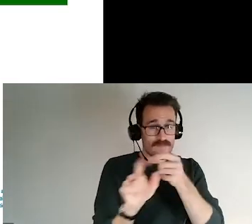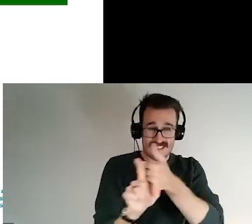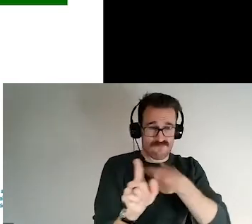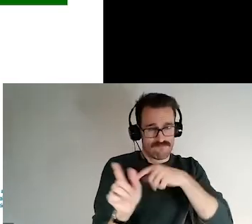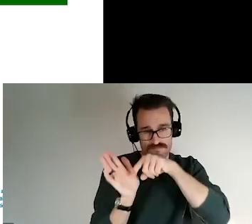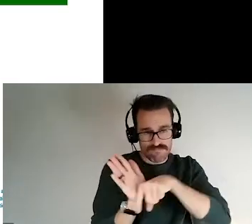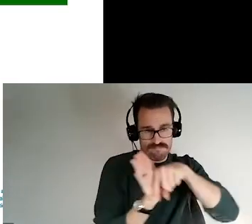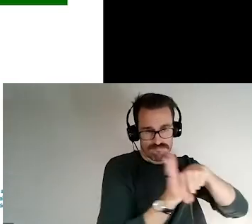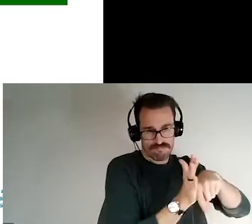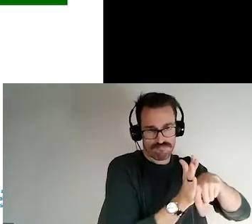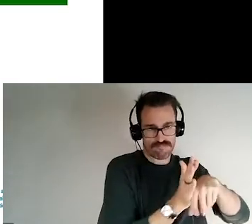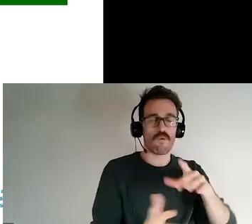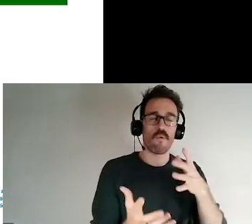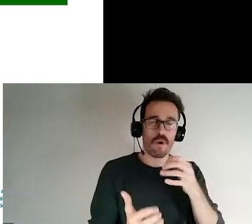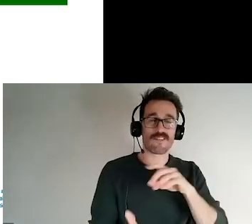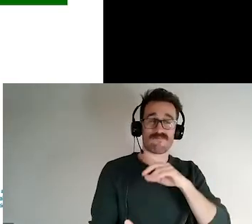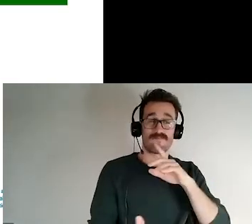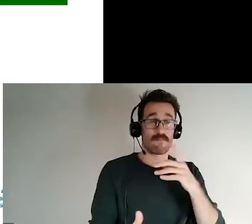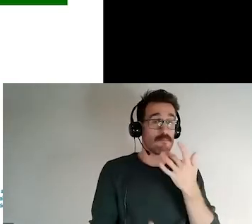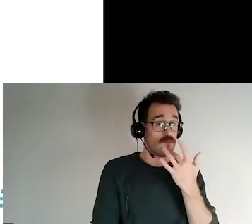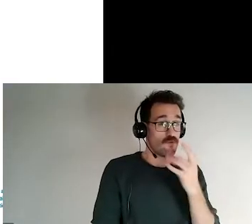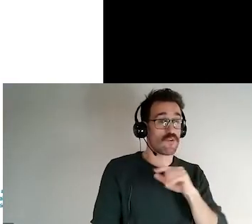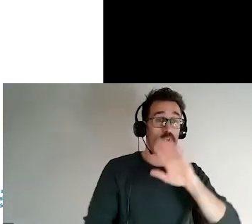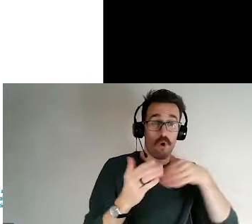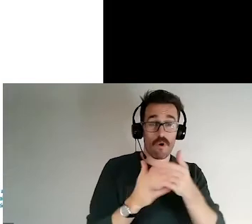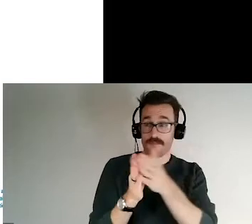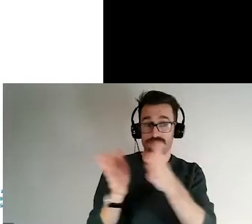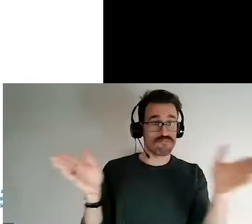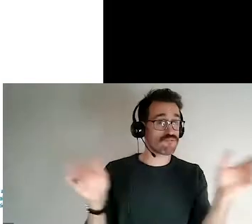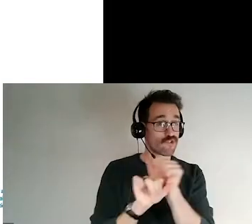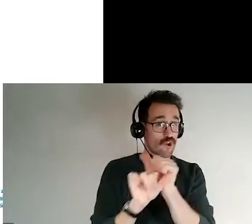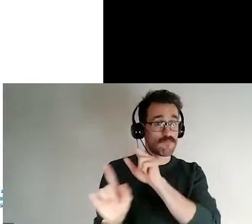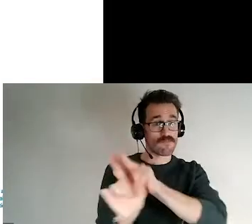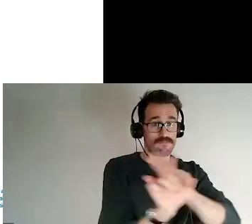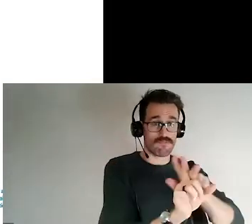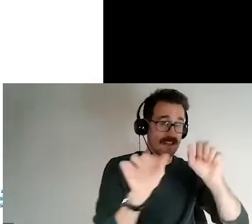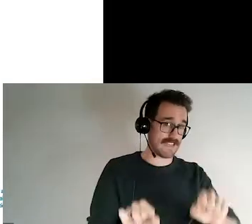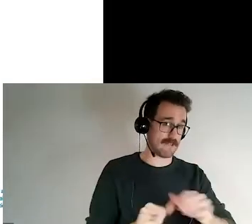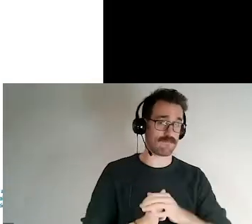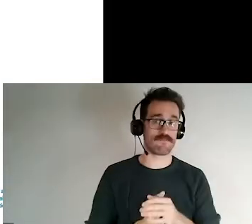to a range of different conditions. So I'm going to give you here just one example of a question